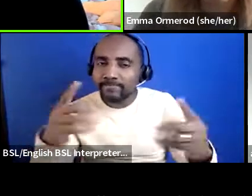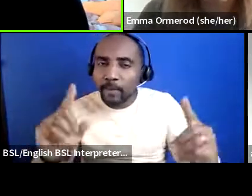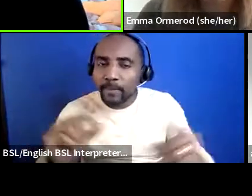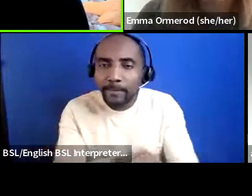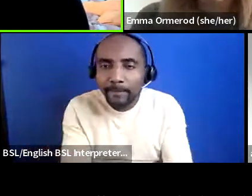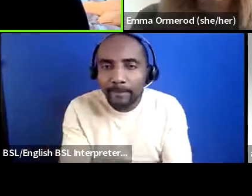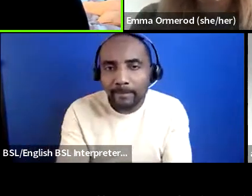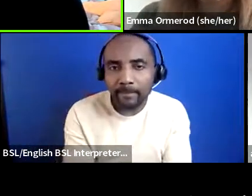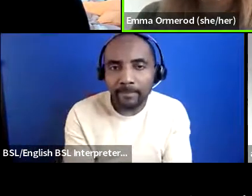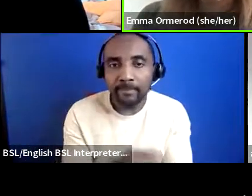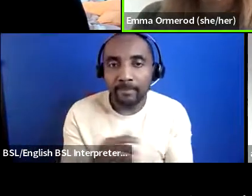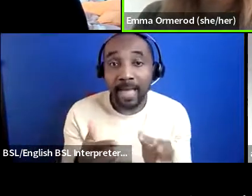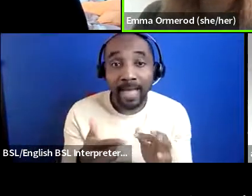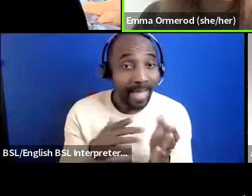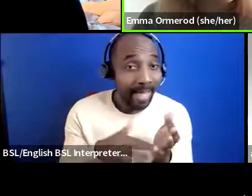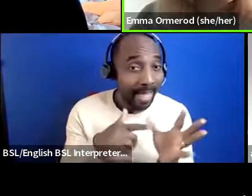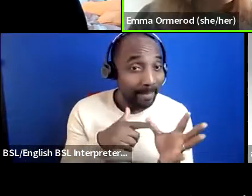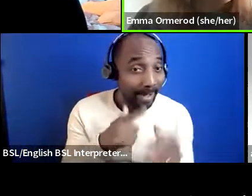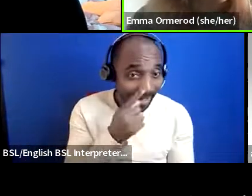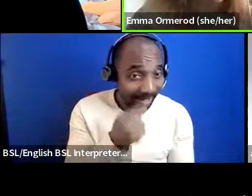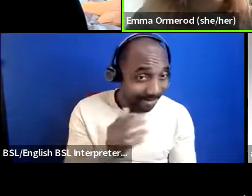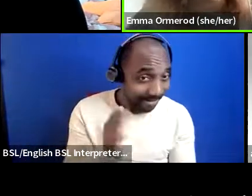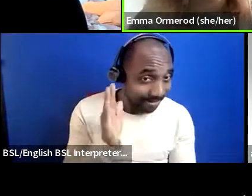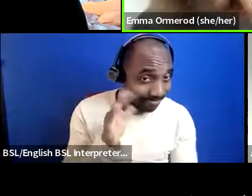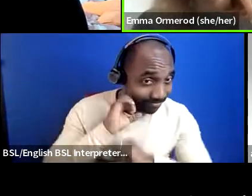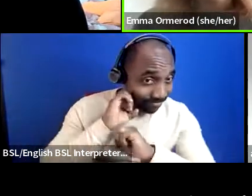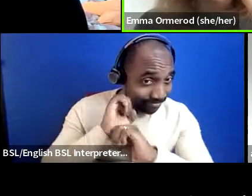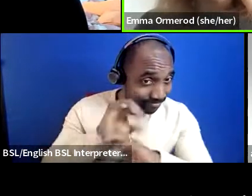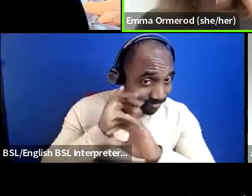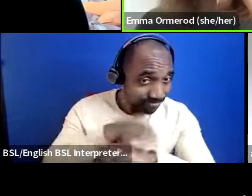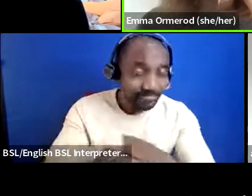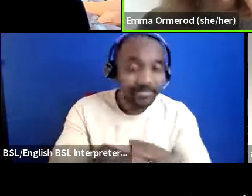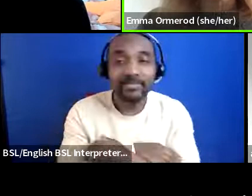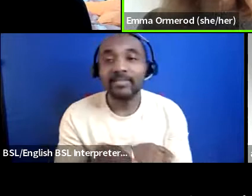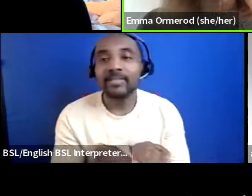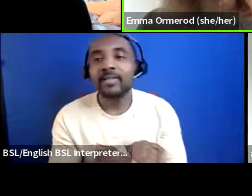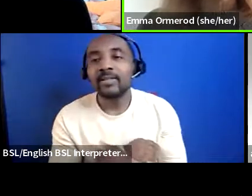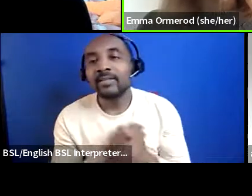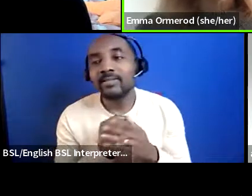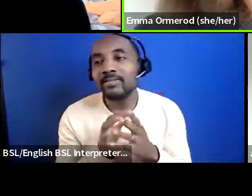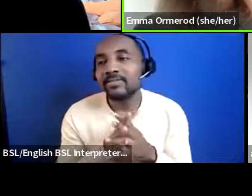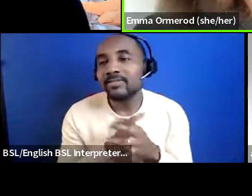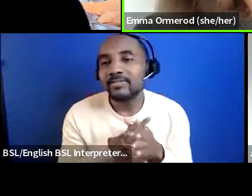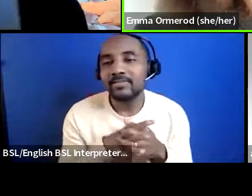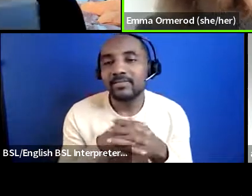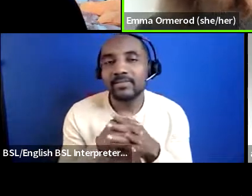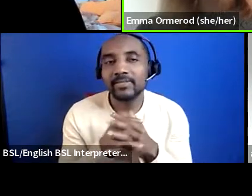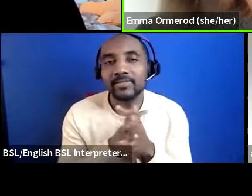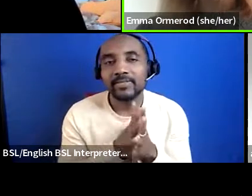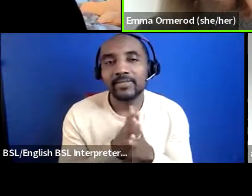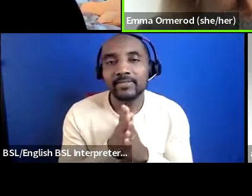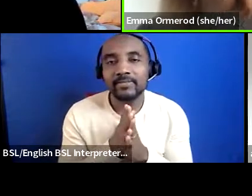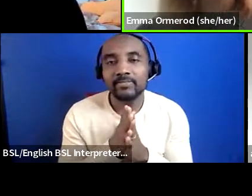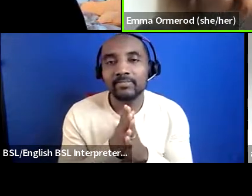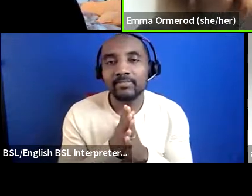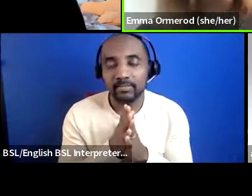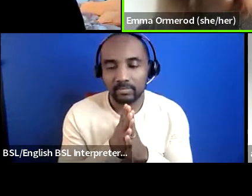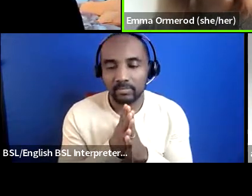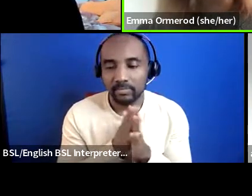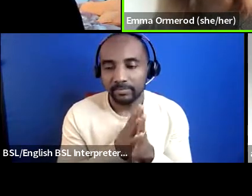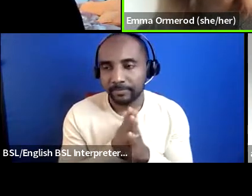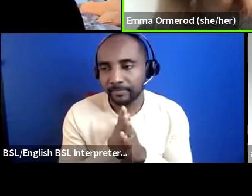yeah i can i can say a little bit more about that um i think certainly in terms of the uh the